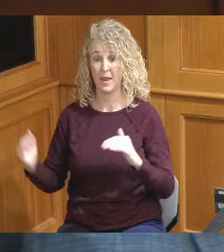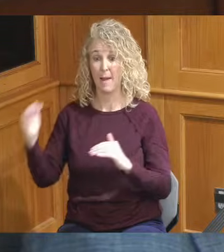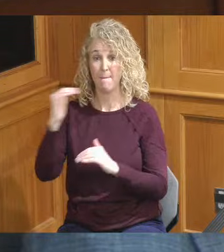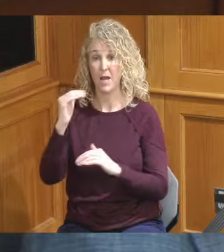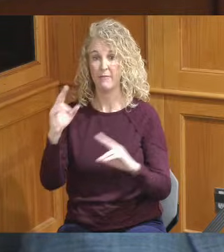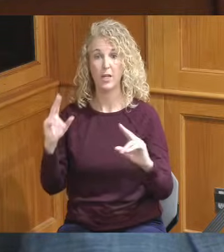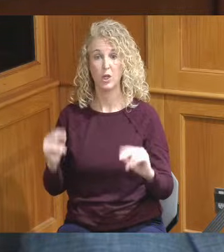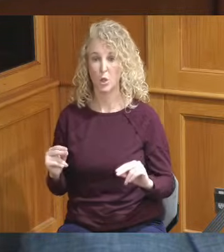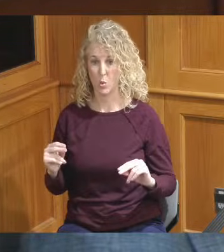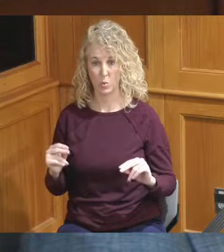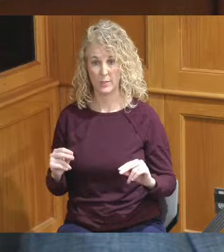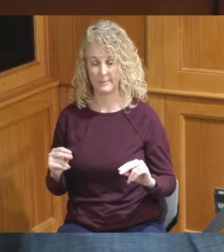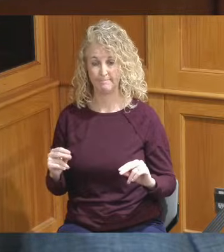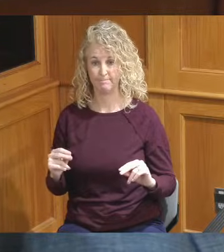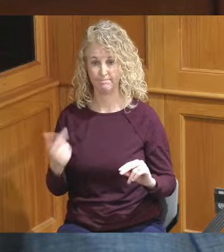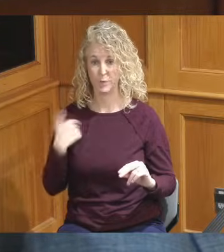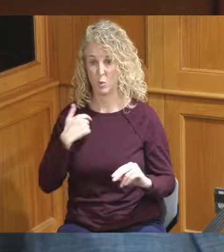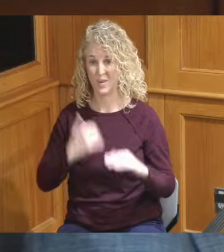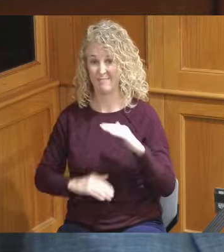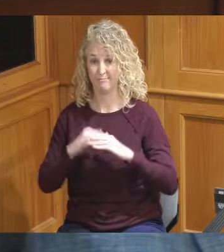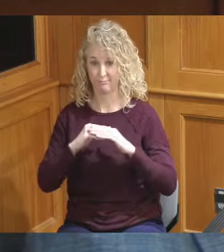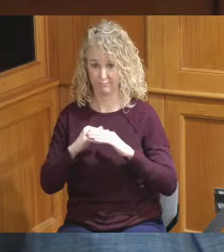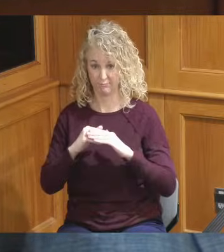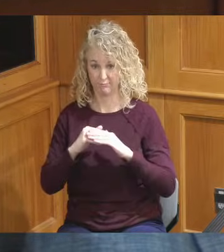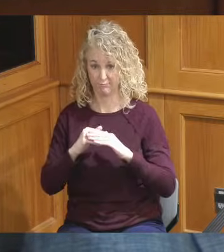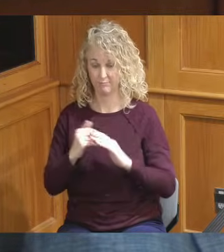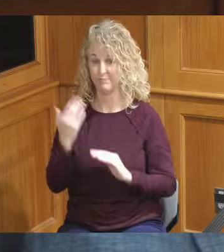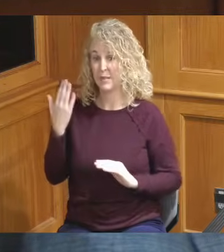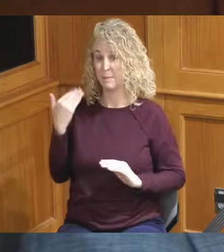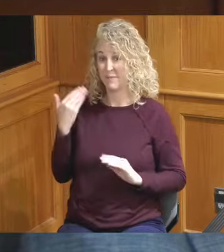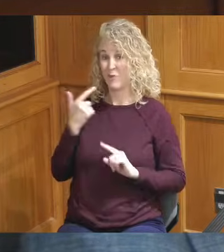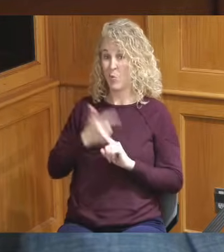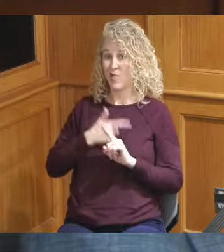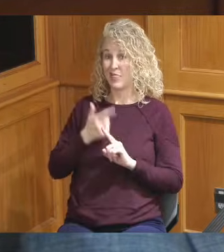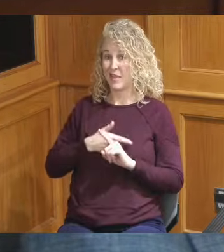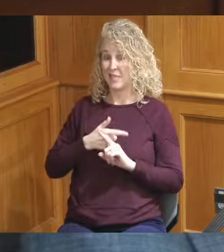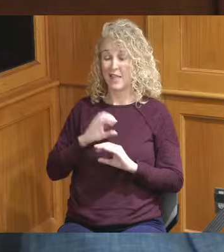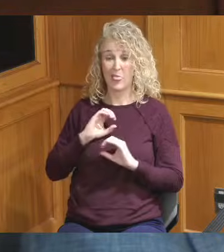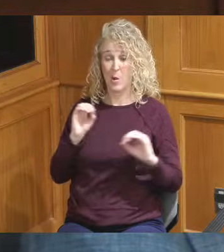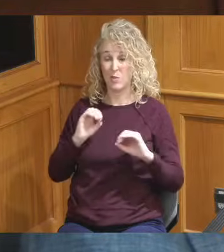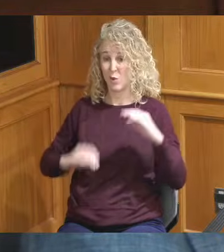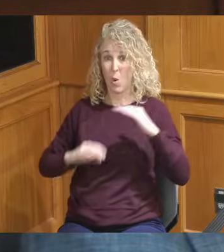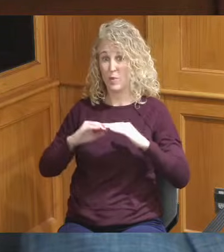to any more liability because we capped unlike the previous lease where there was no cap and